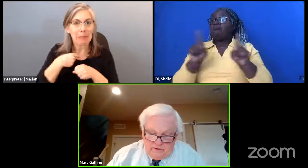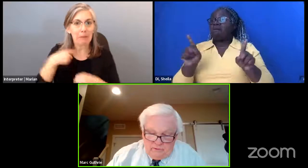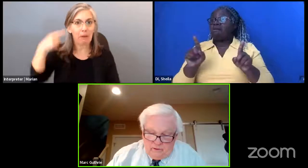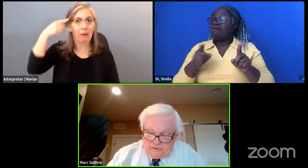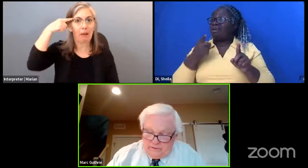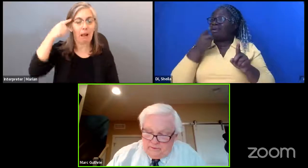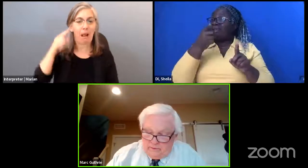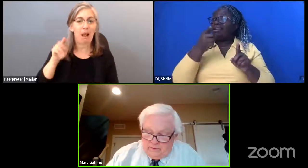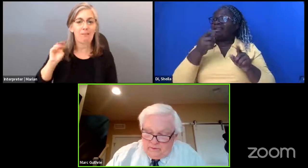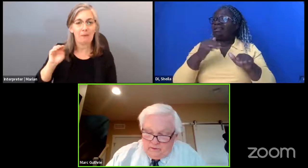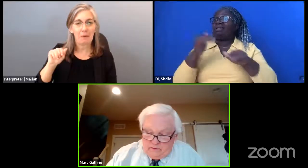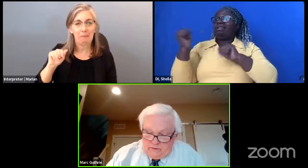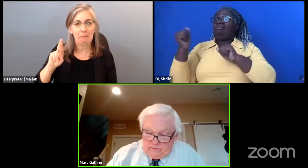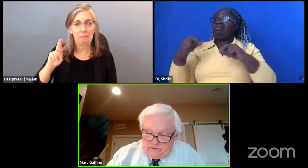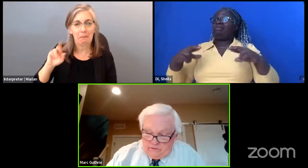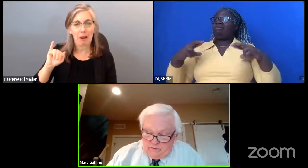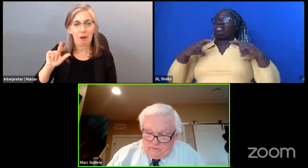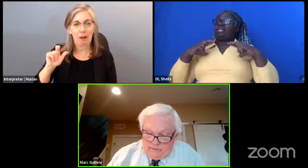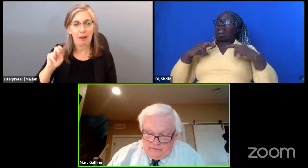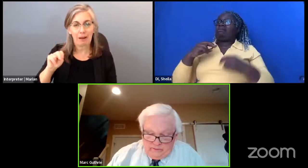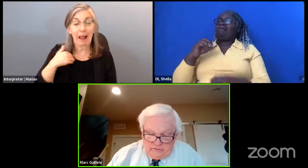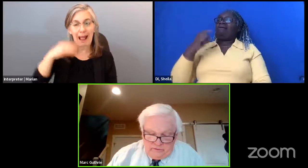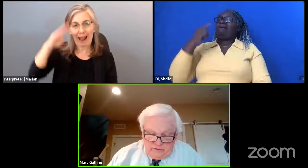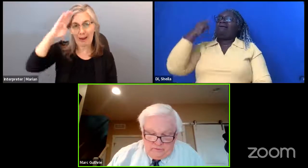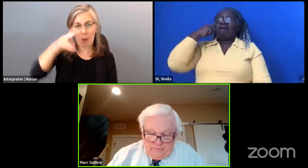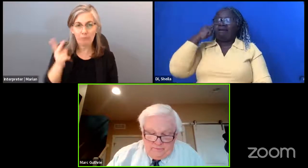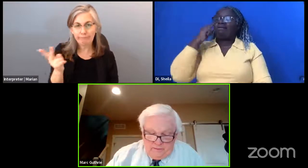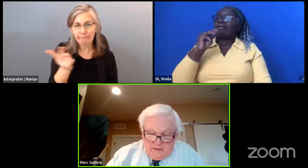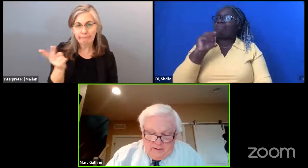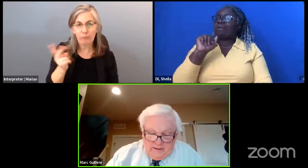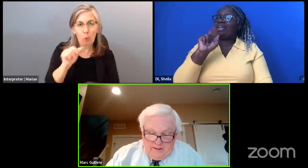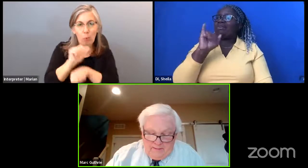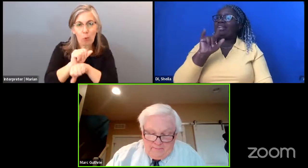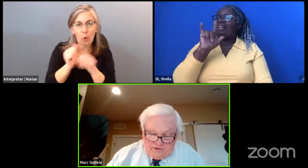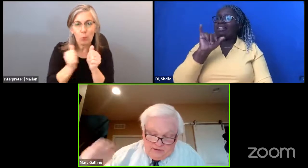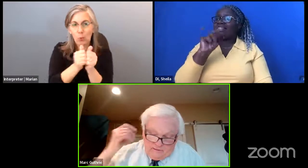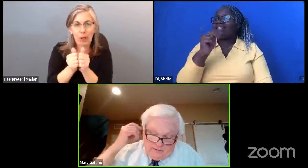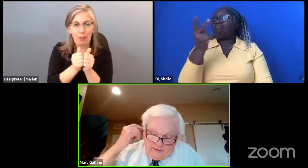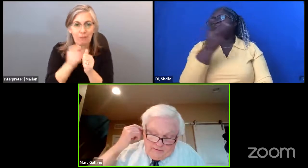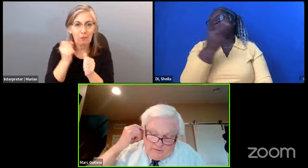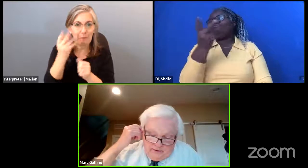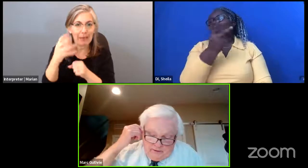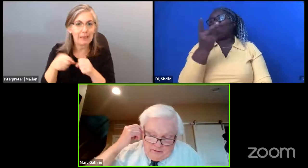that he worked closely with Marilyn, too. Mr. Chairman, again thank you.